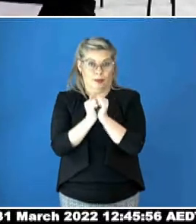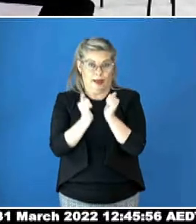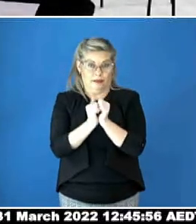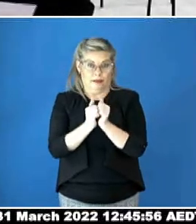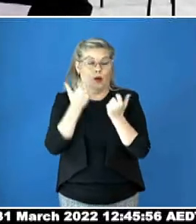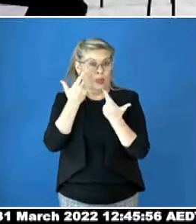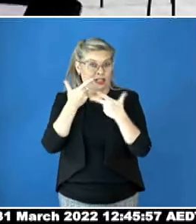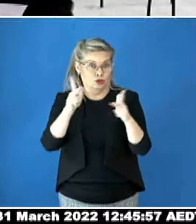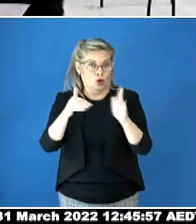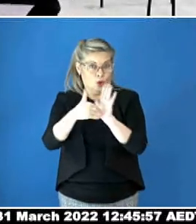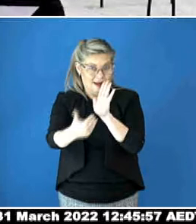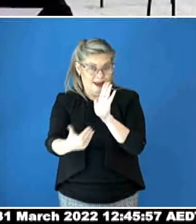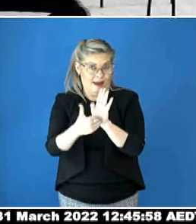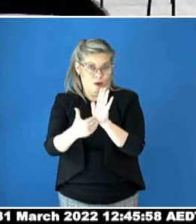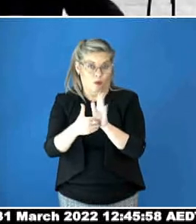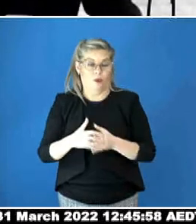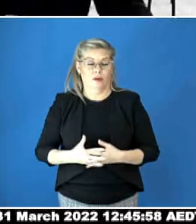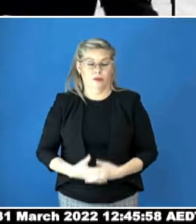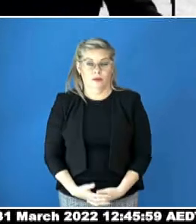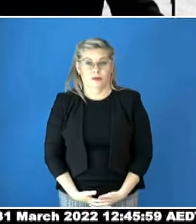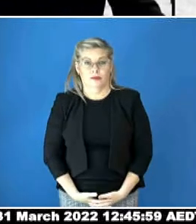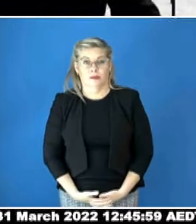Operator, the Doc ID is ASQ.5006.0001.0209.